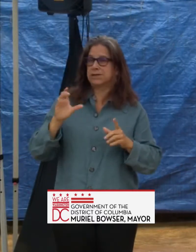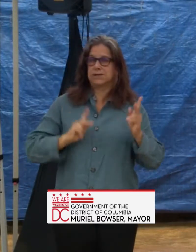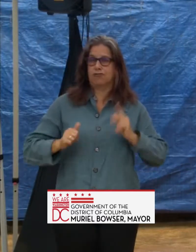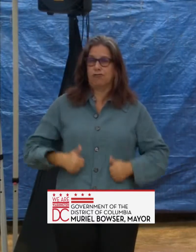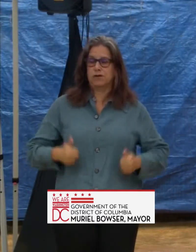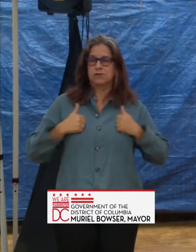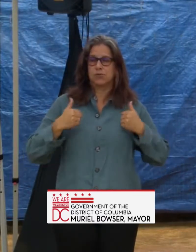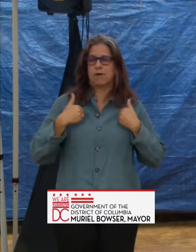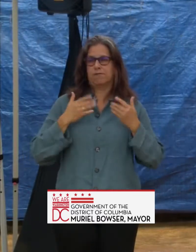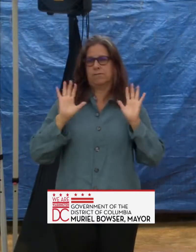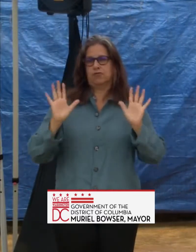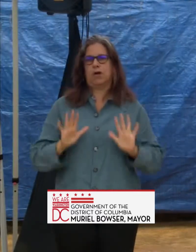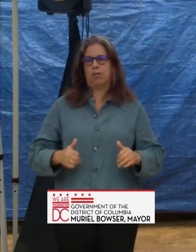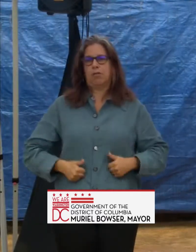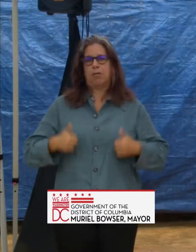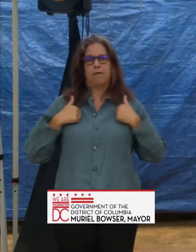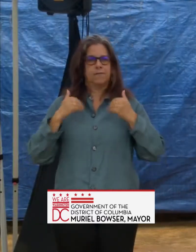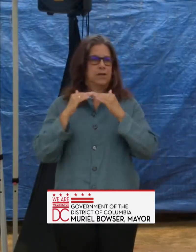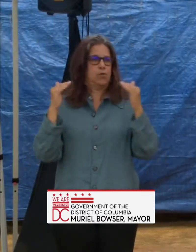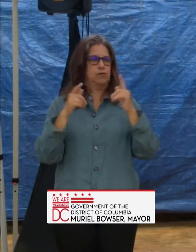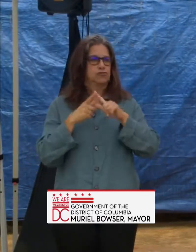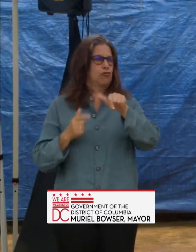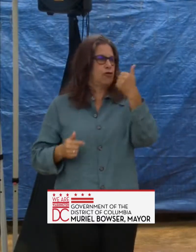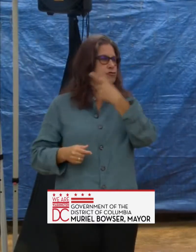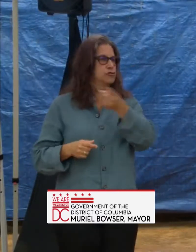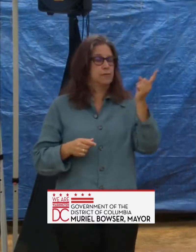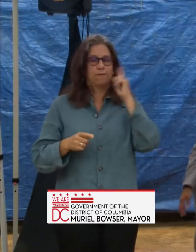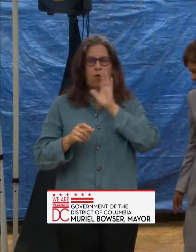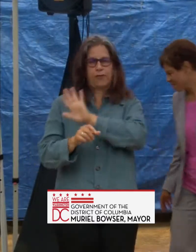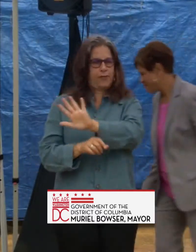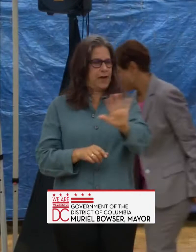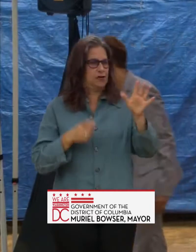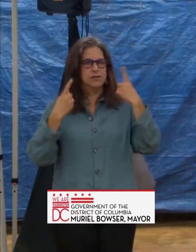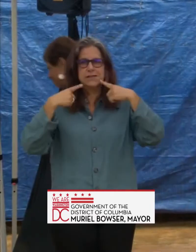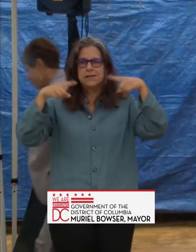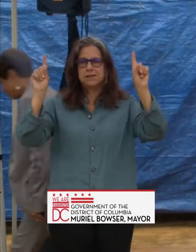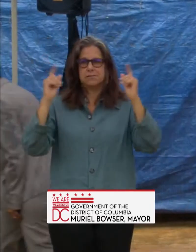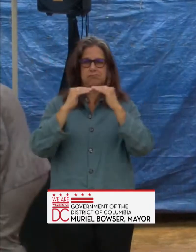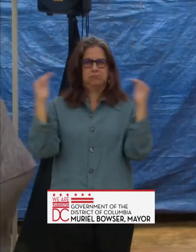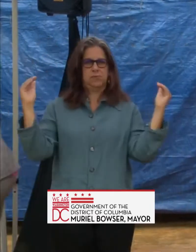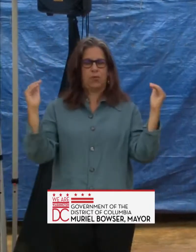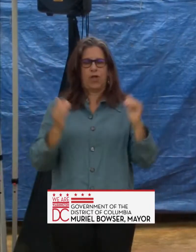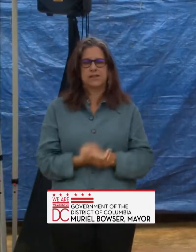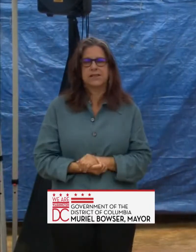THANK YOU. SO WE HAVE HAD NO